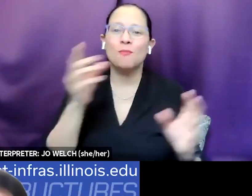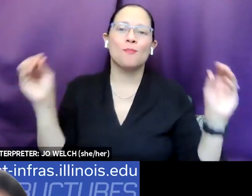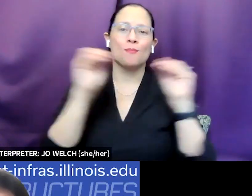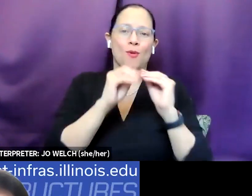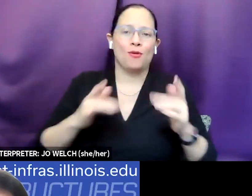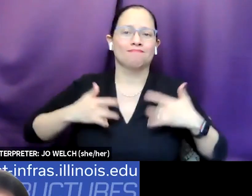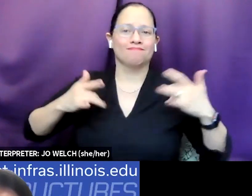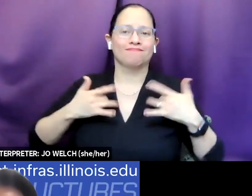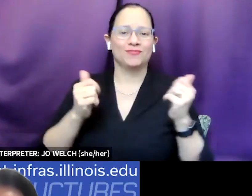Thank you so much.